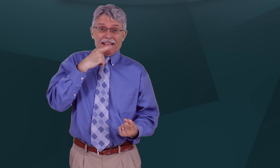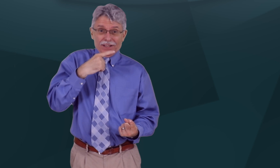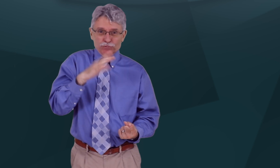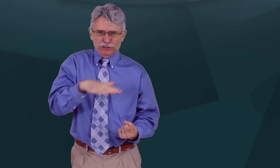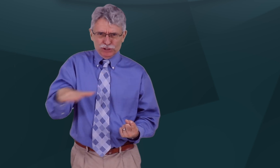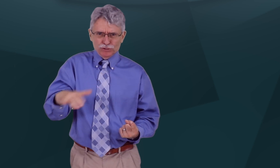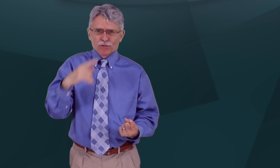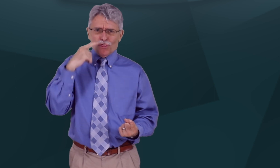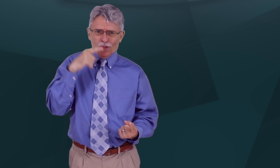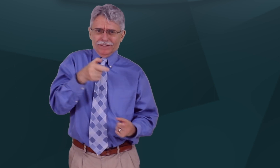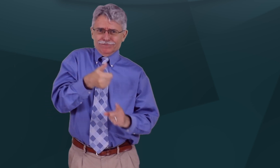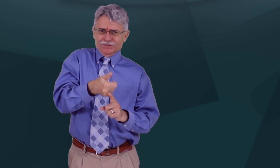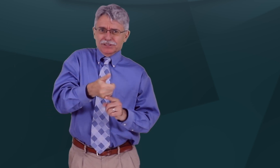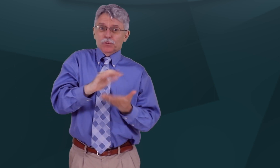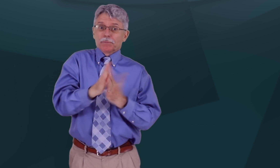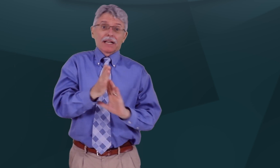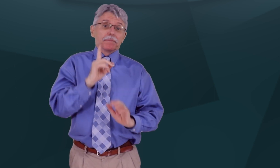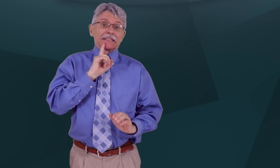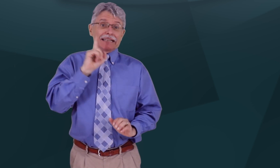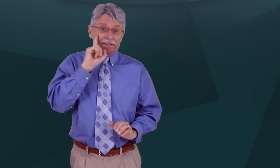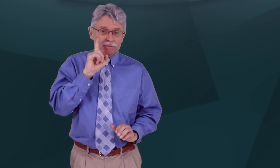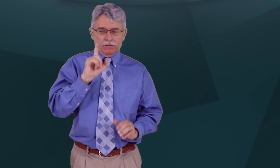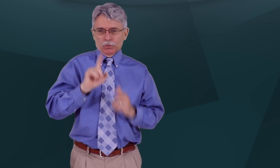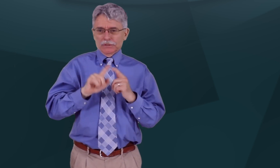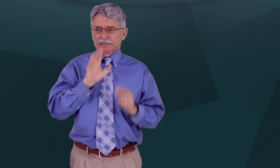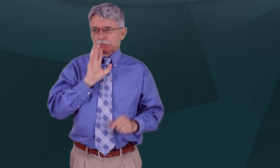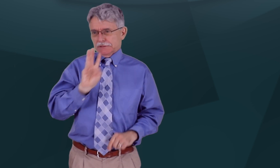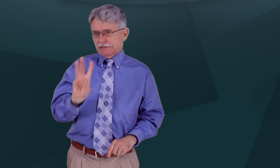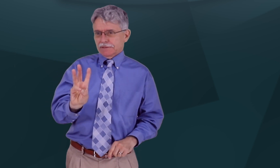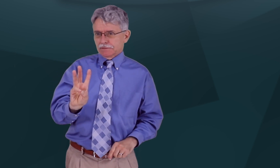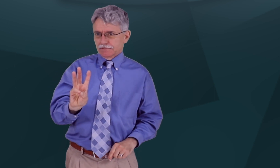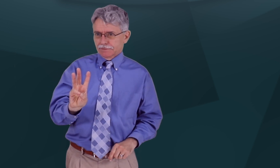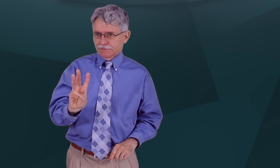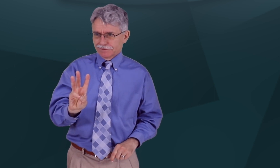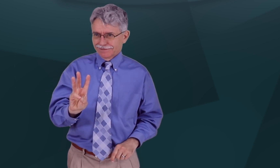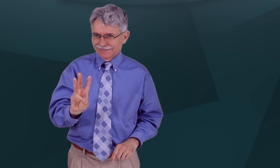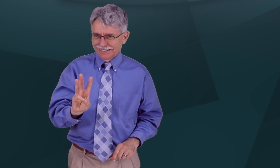you know, one of our hearing kids who thought she was going to become deaf when she became six